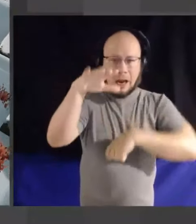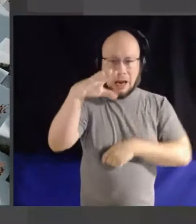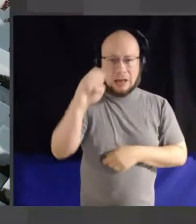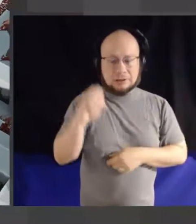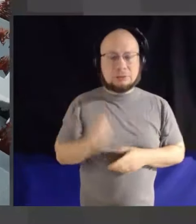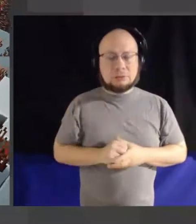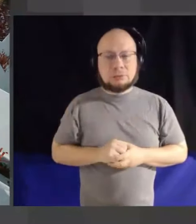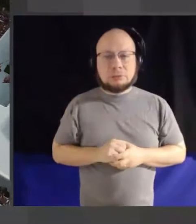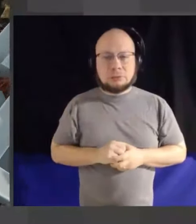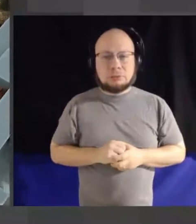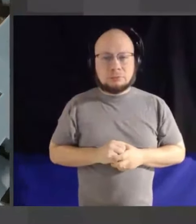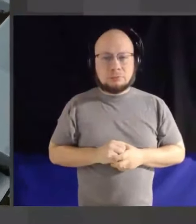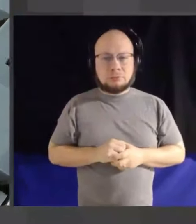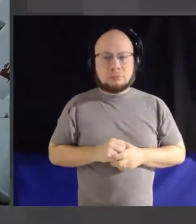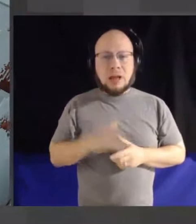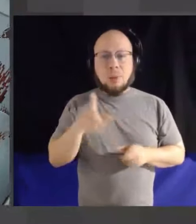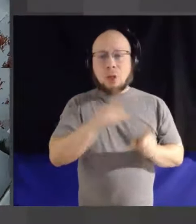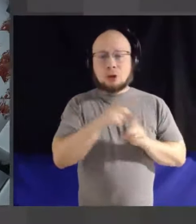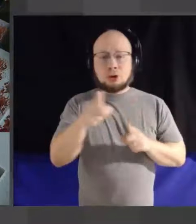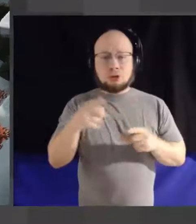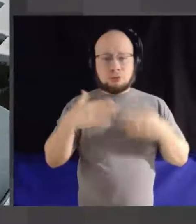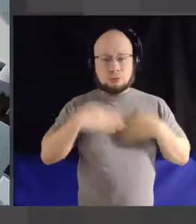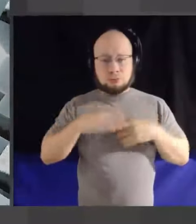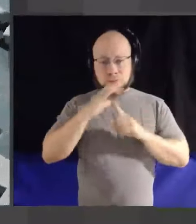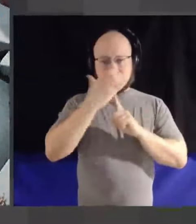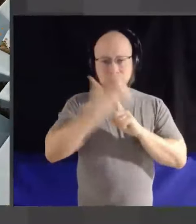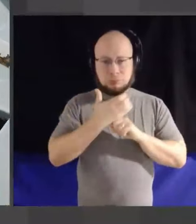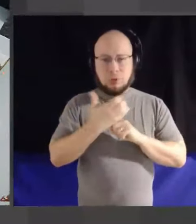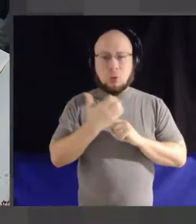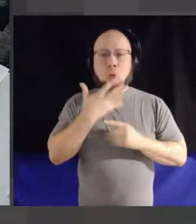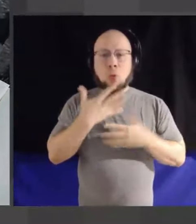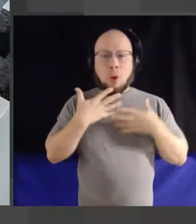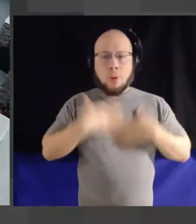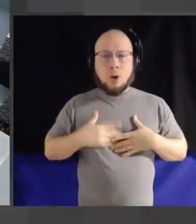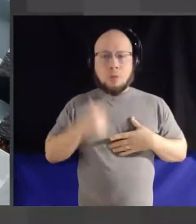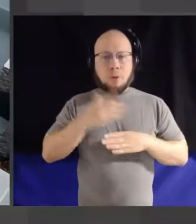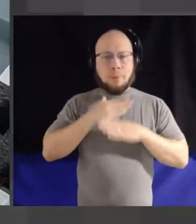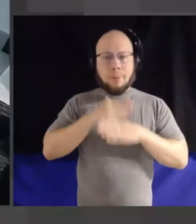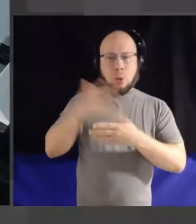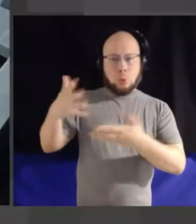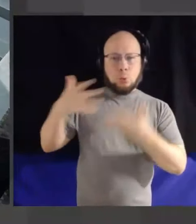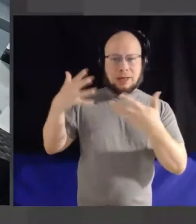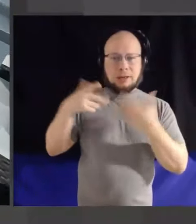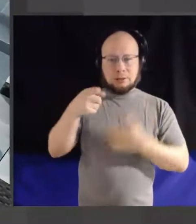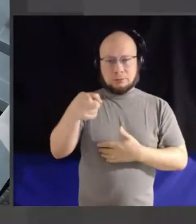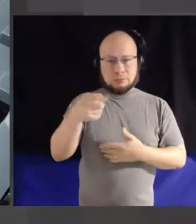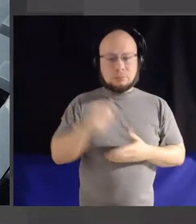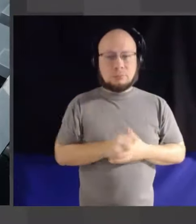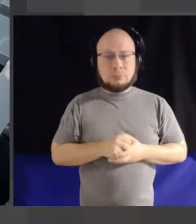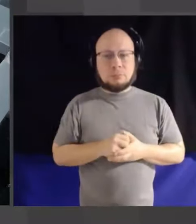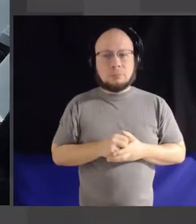THAT YOU CAN FIND ARE VERY READY FOR THE WEATHER SO THEY ARE